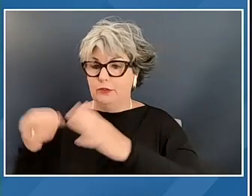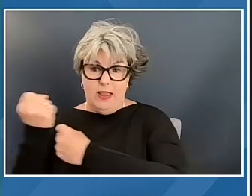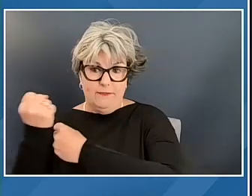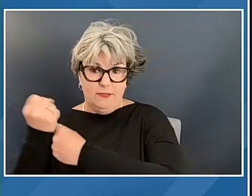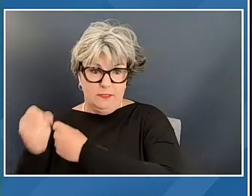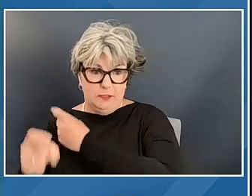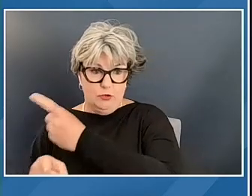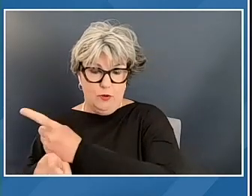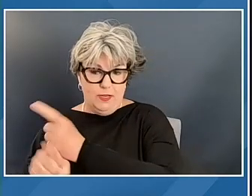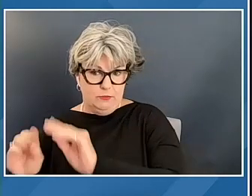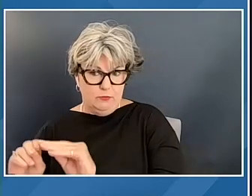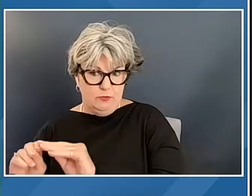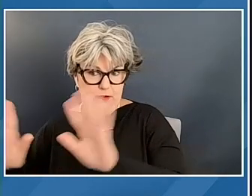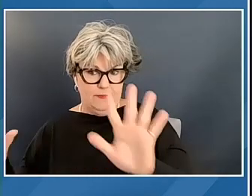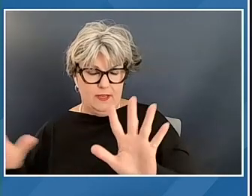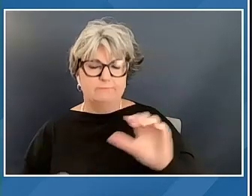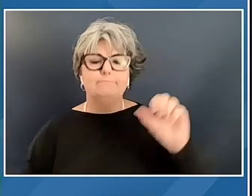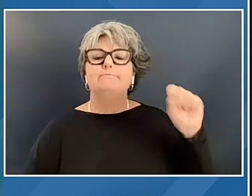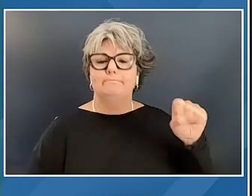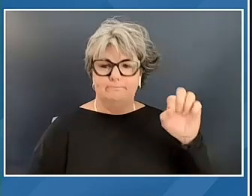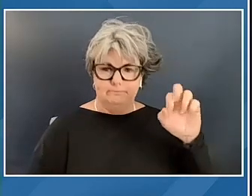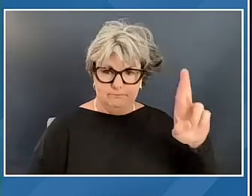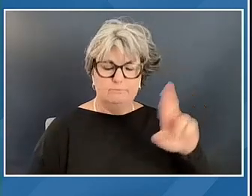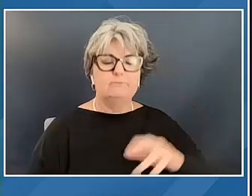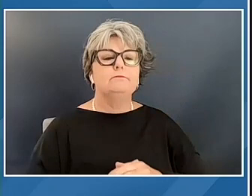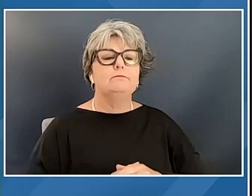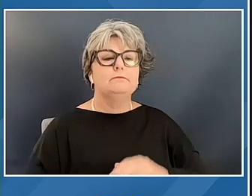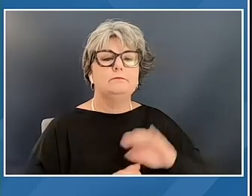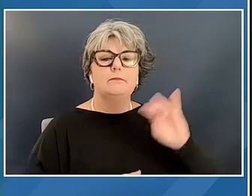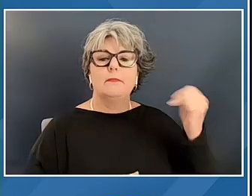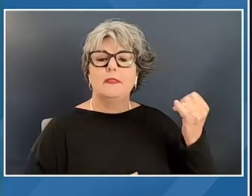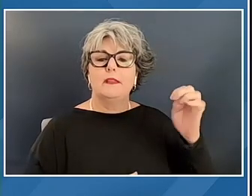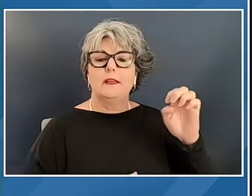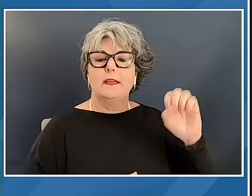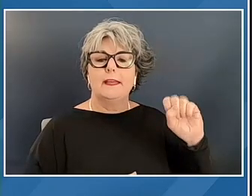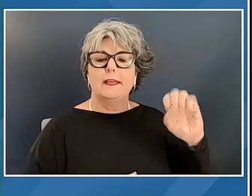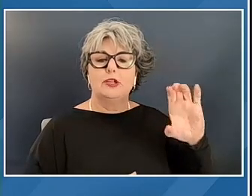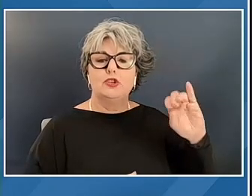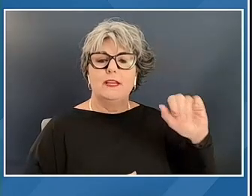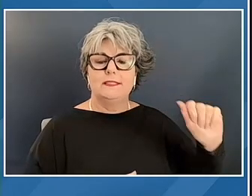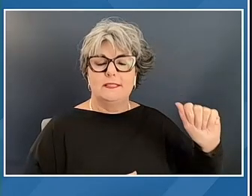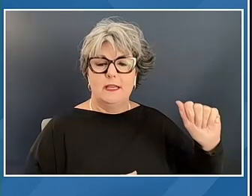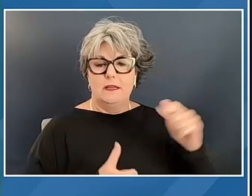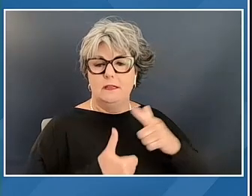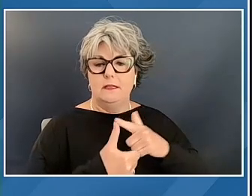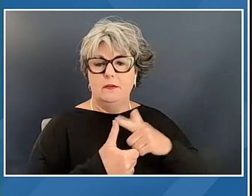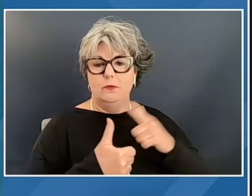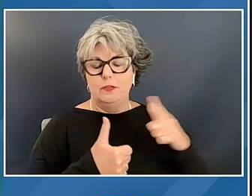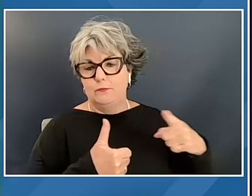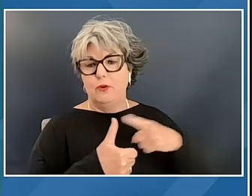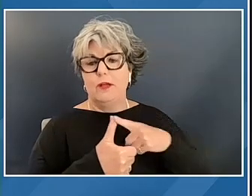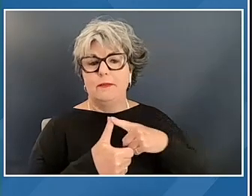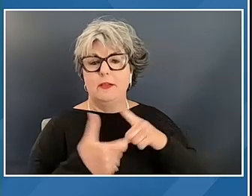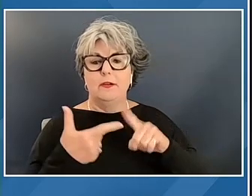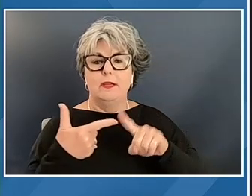Yes, sir. And Jessica Ranucci was primary for Consumer Advocacy.